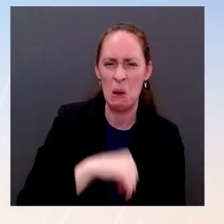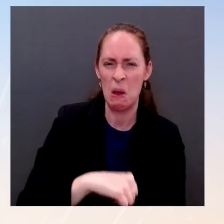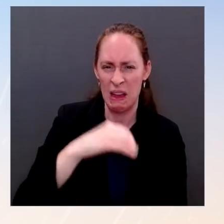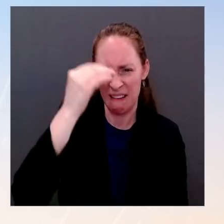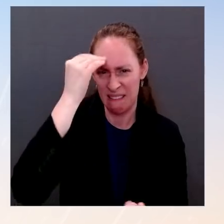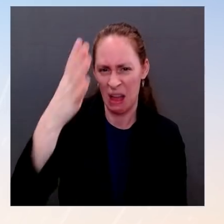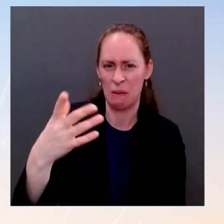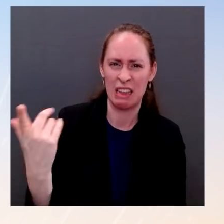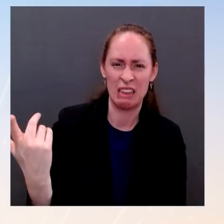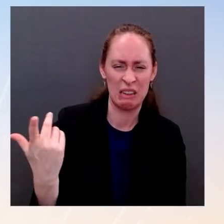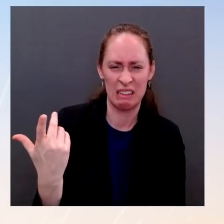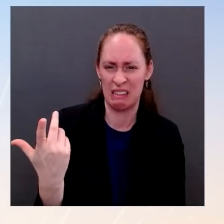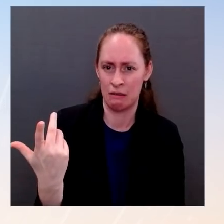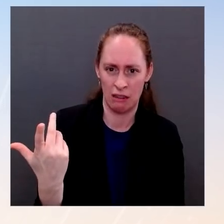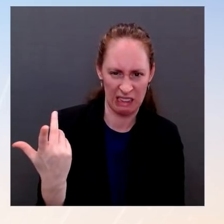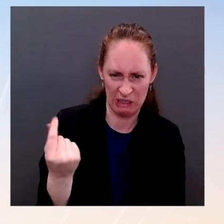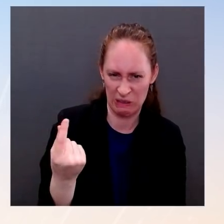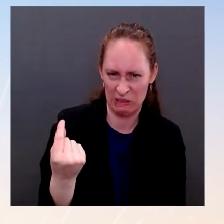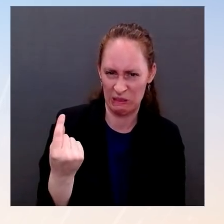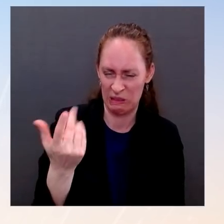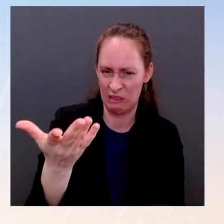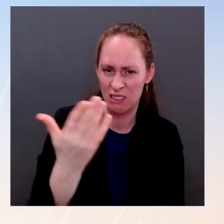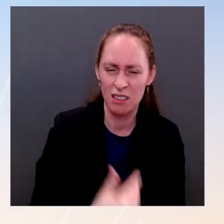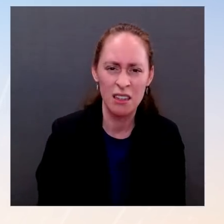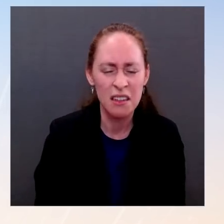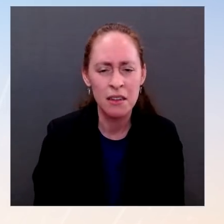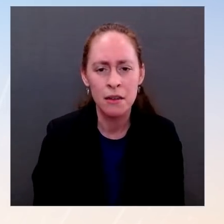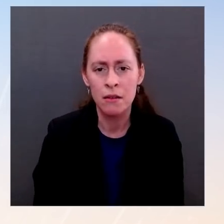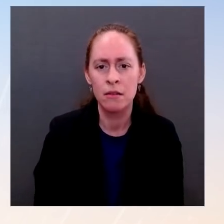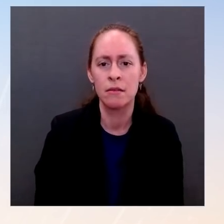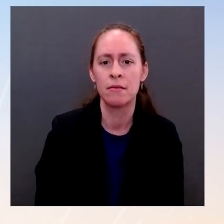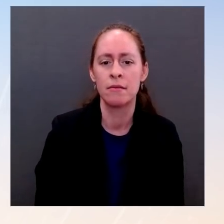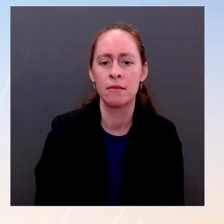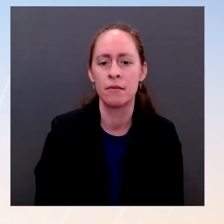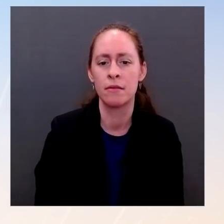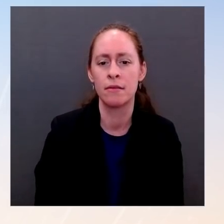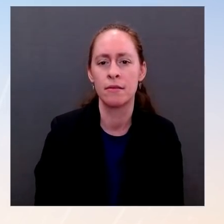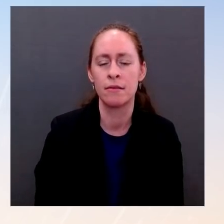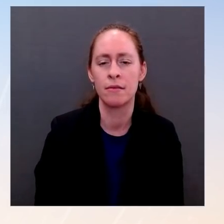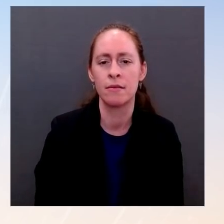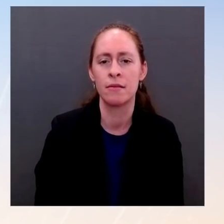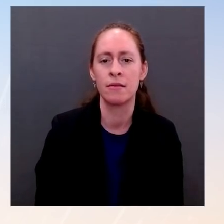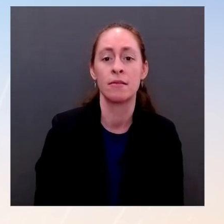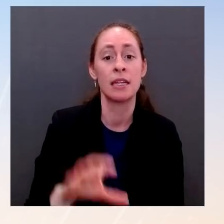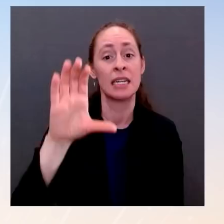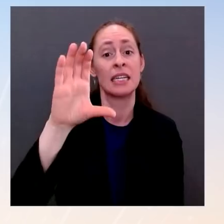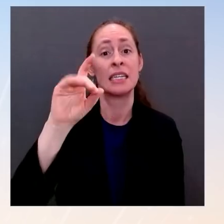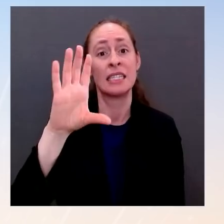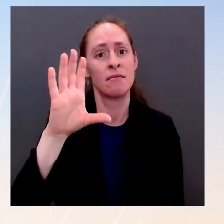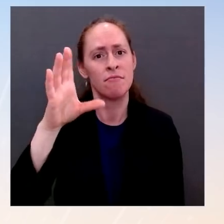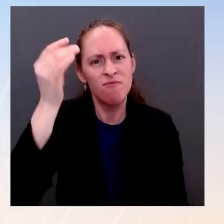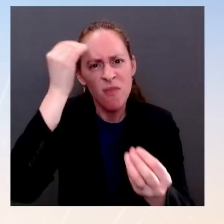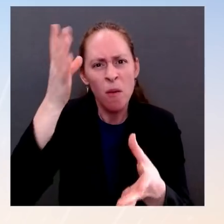is the CDC guidance follows data and science, and data and science moves at the speed of data and science.